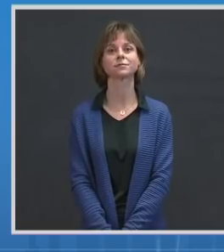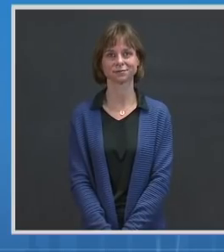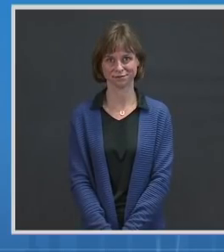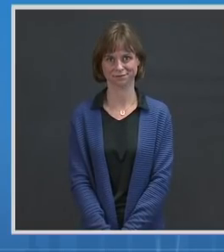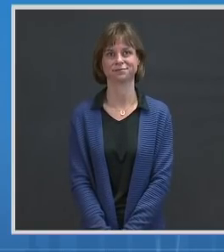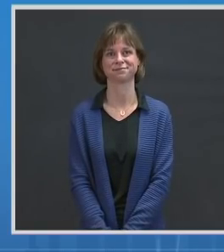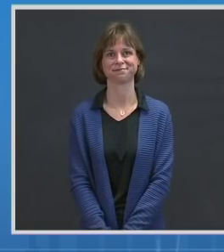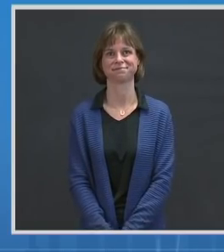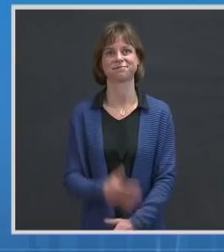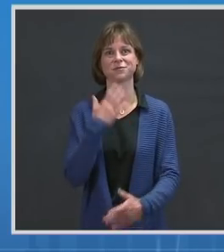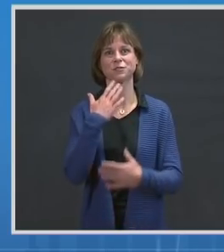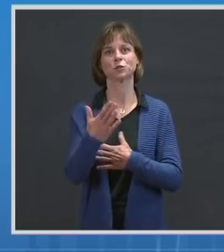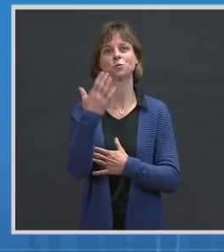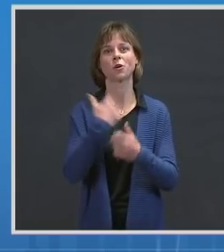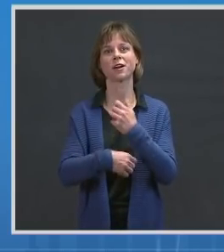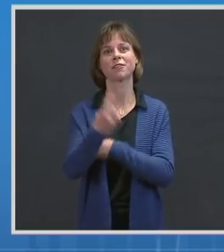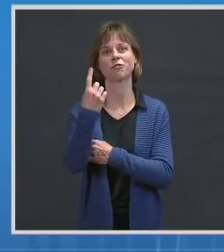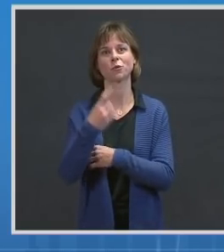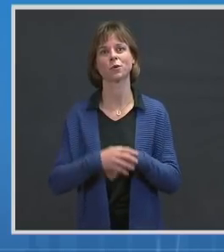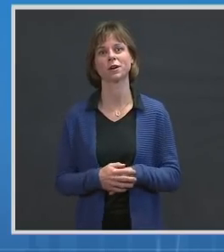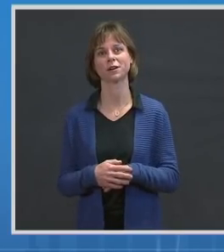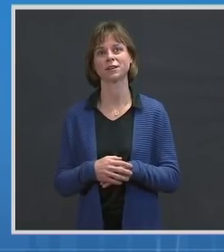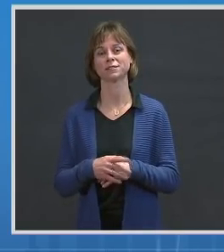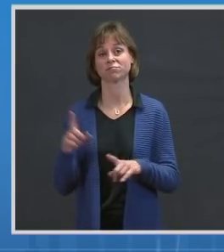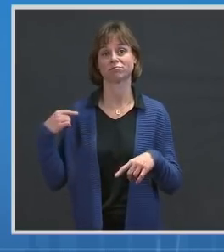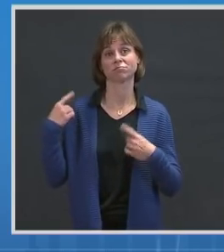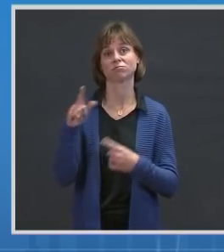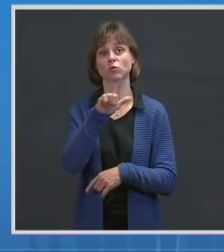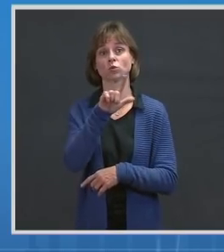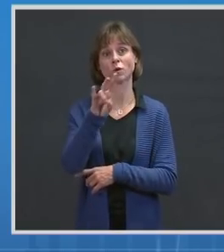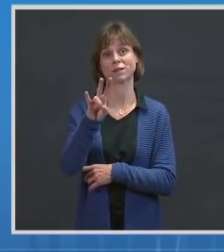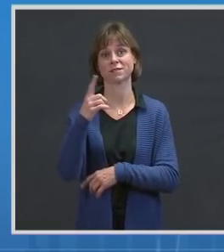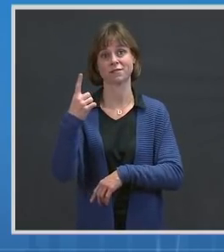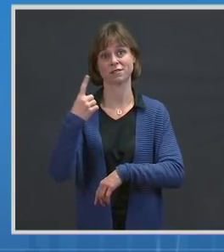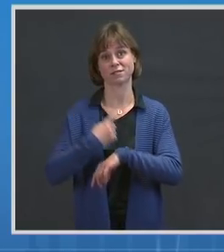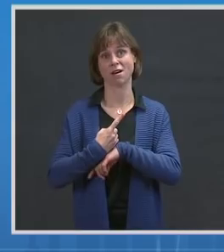Mr. Zients: Good morning, everybody. It's been 27 days since the President launched